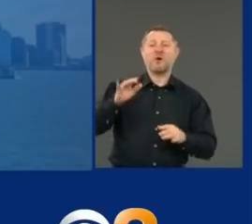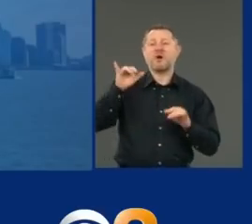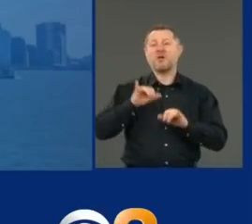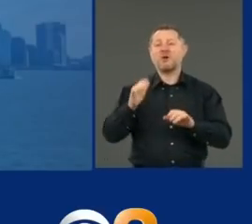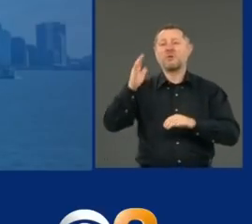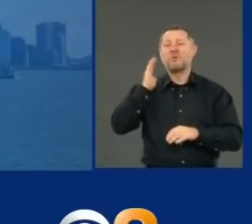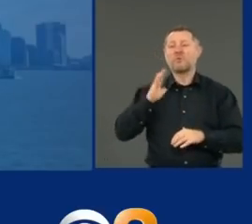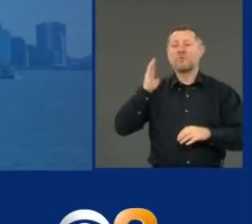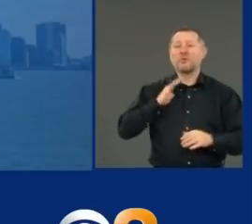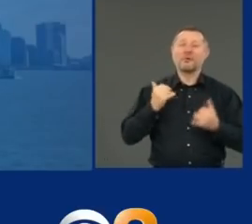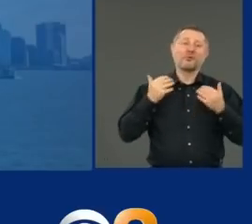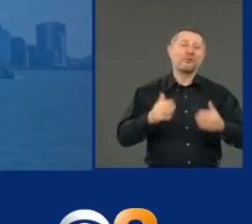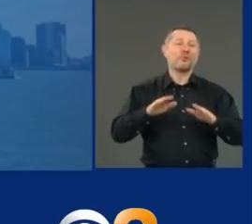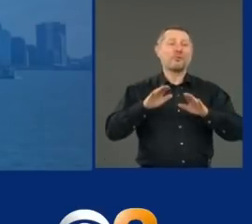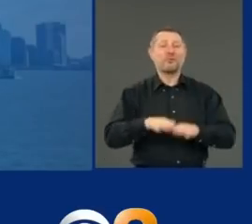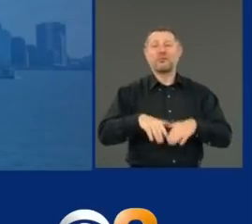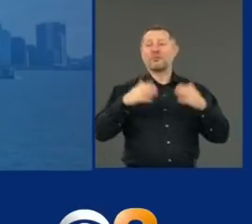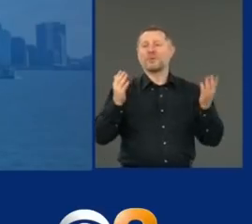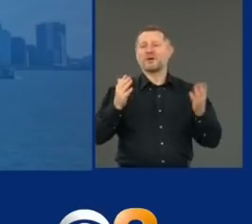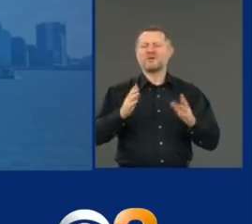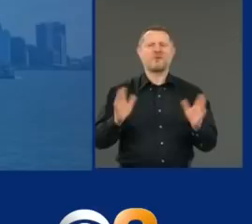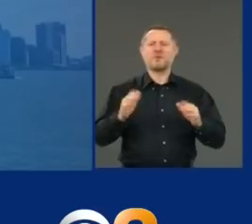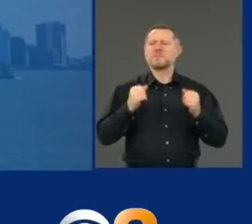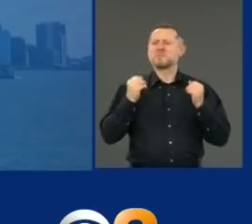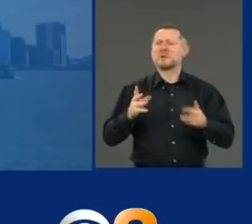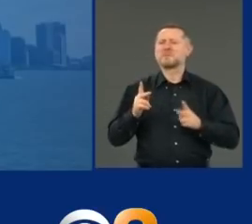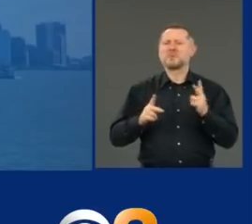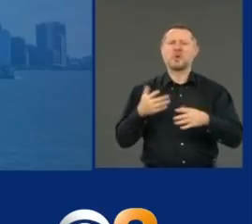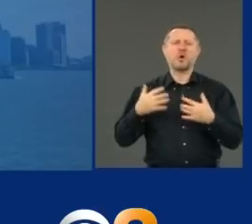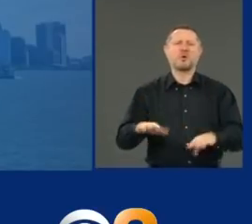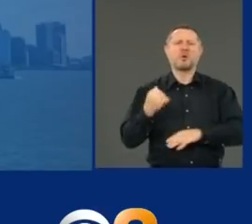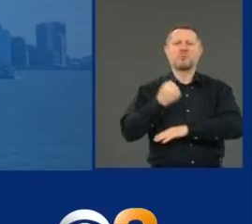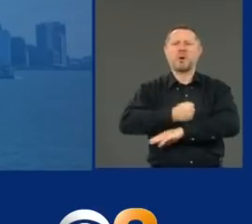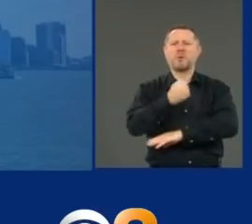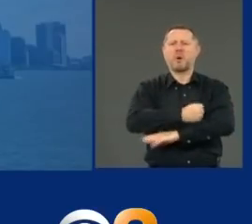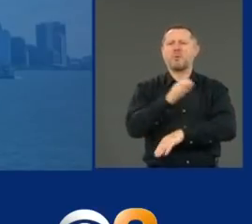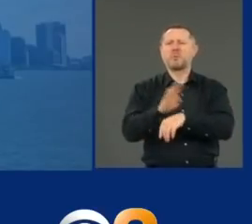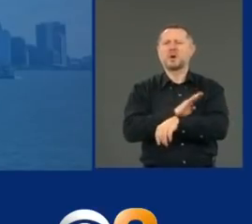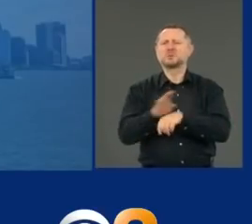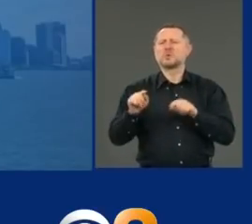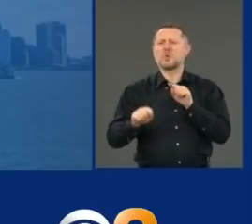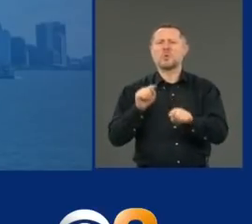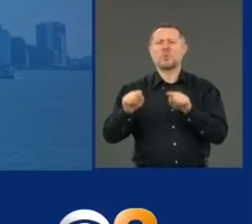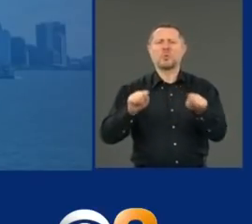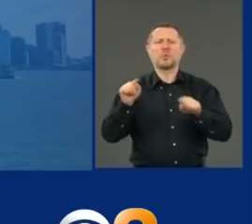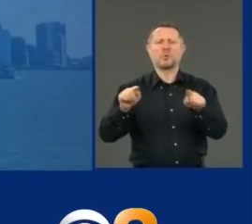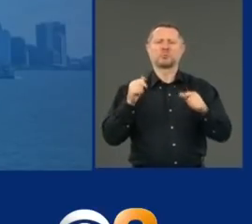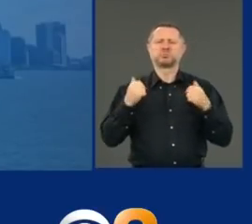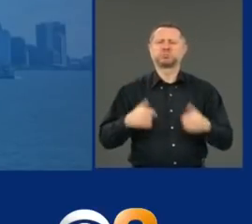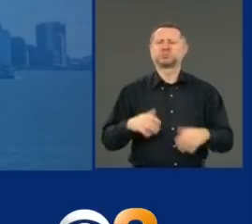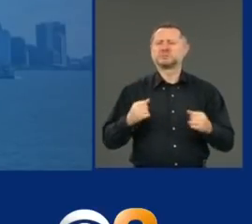IT IS GOING TO BE ENOUGH JUST TO GO BACK TO WHERE THE ECONOMY